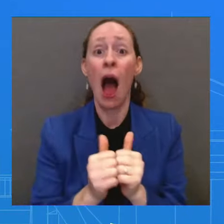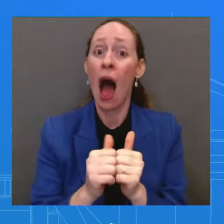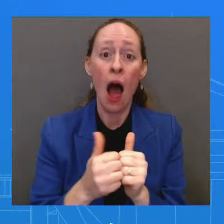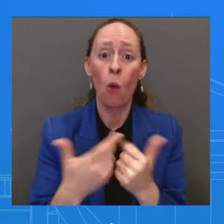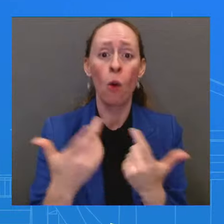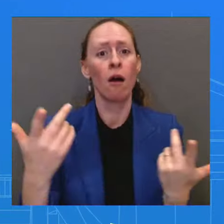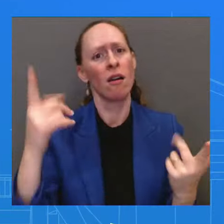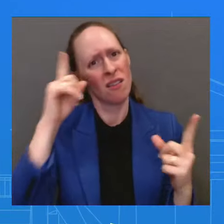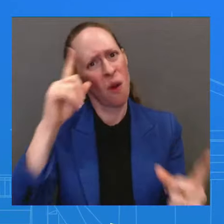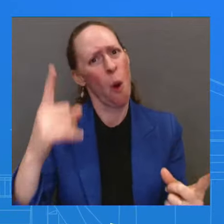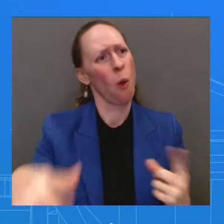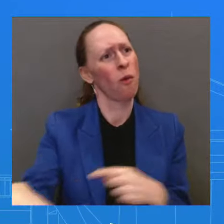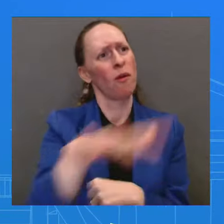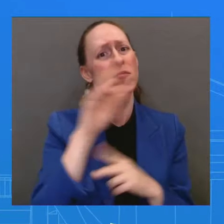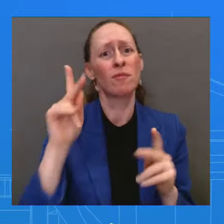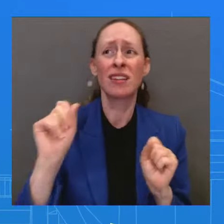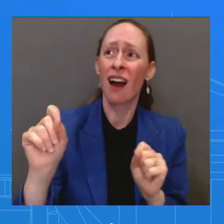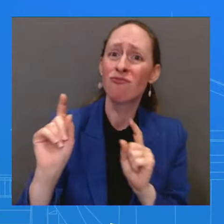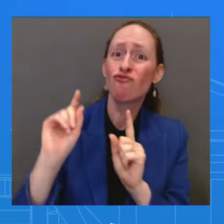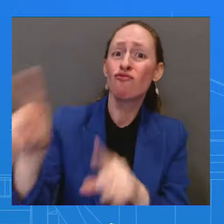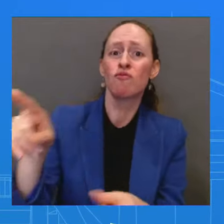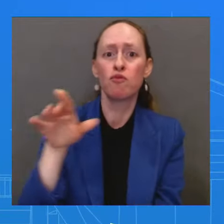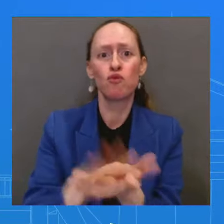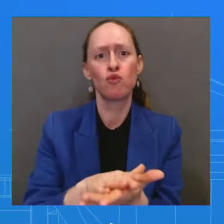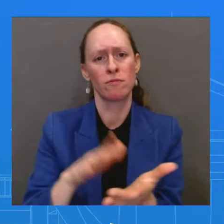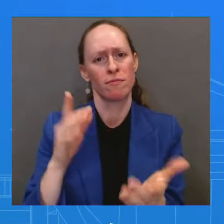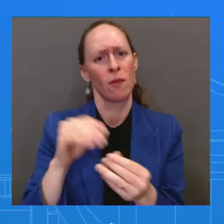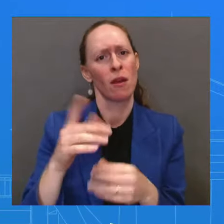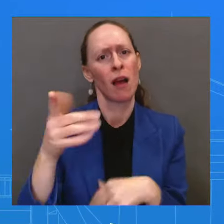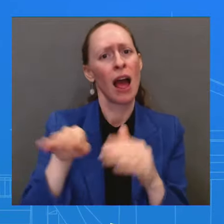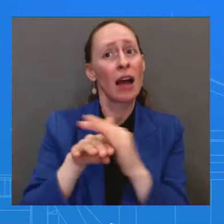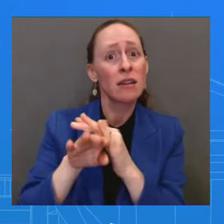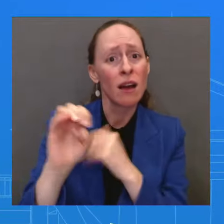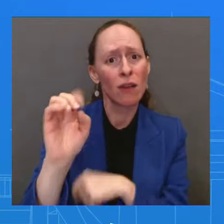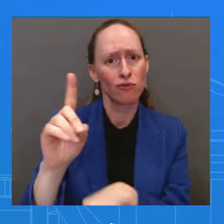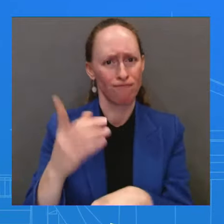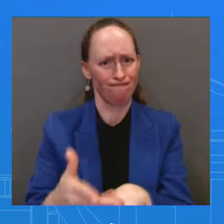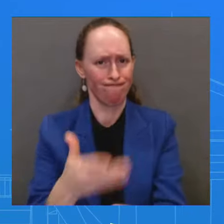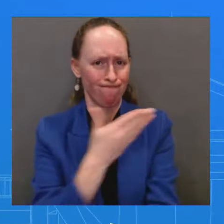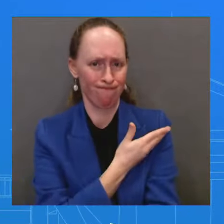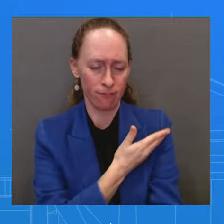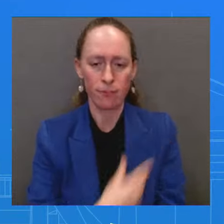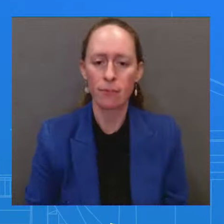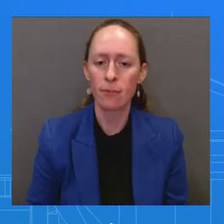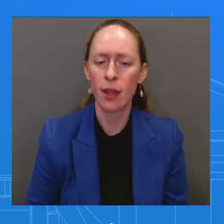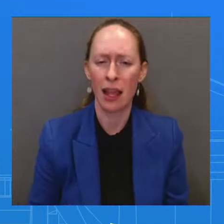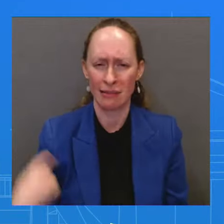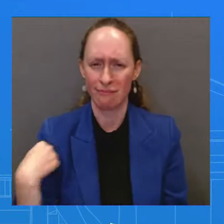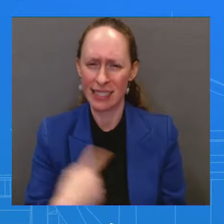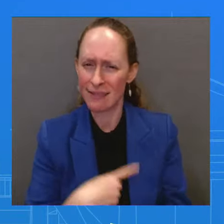this administration continues to work to open an alternative path to provide debt relief to as many student borrowers